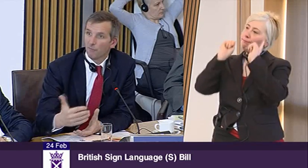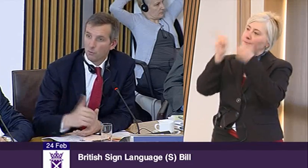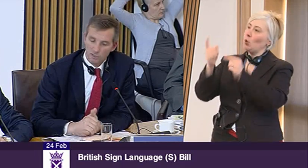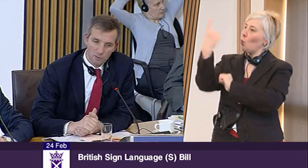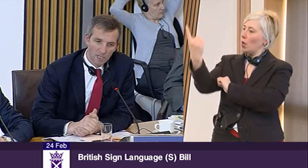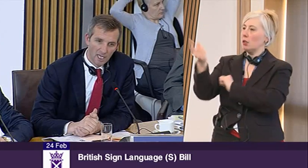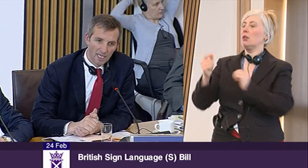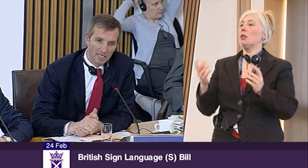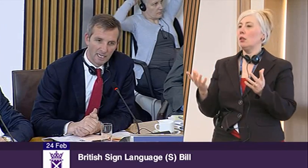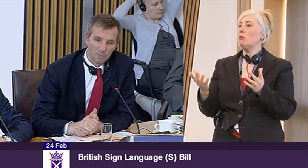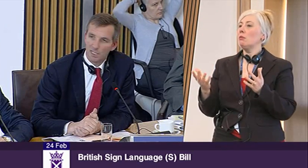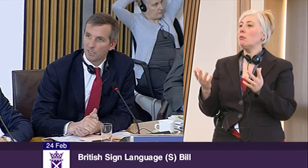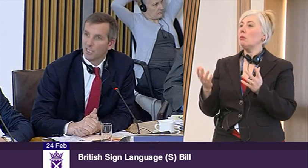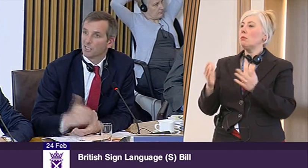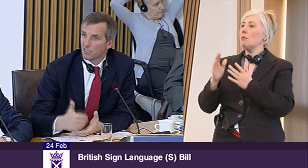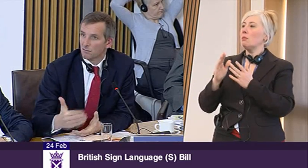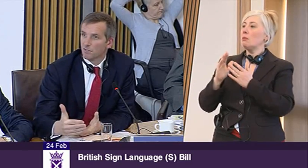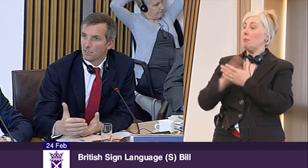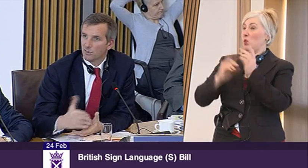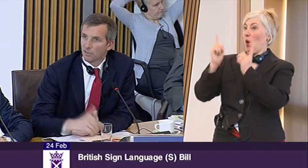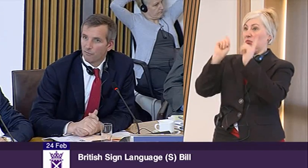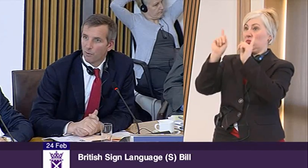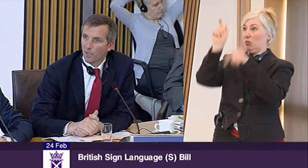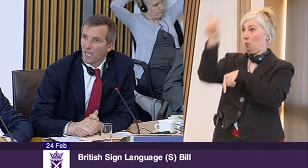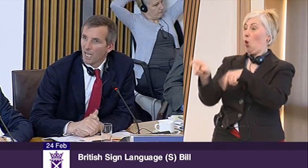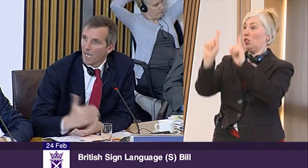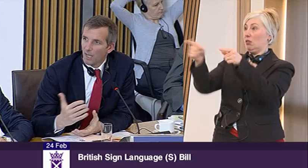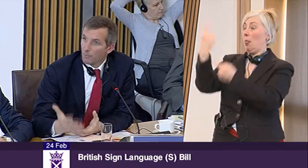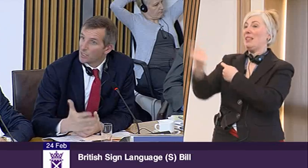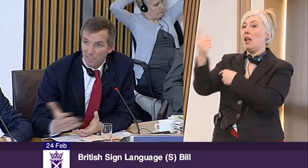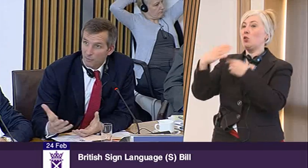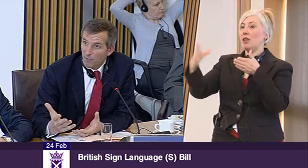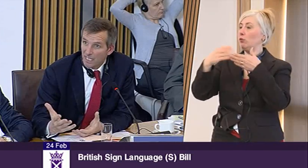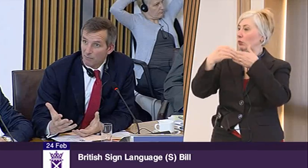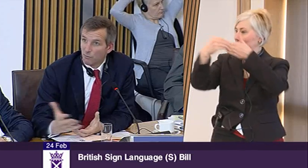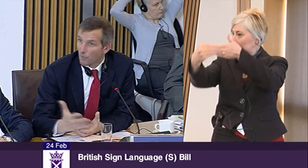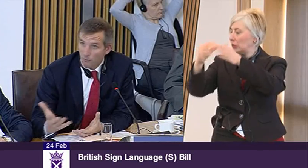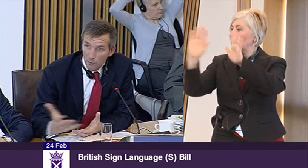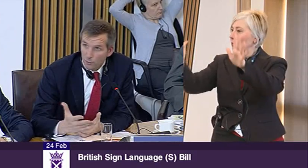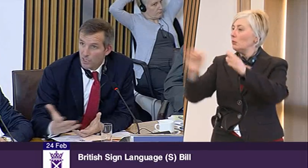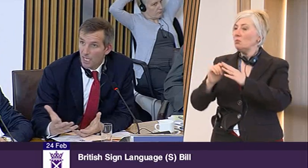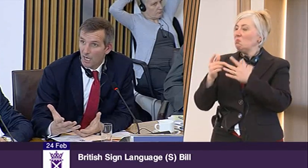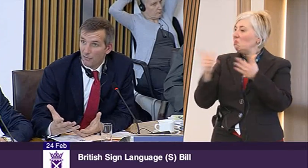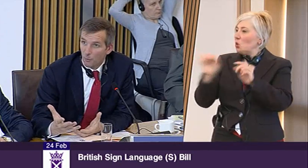fall to a particular minister to drive forward. Do you have any firm views either way? If